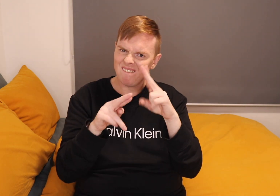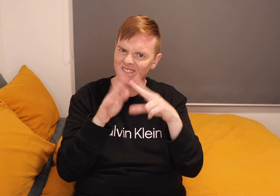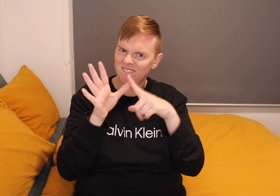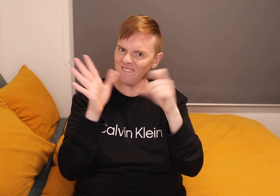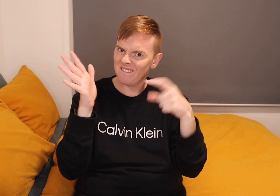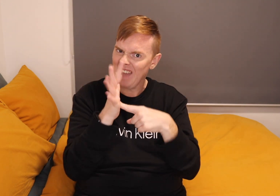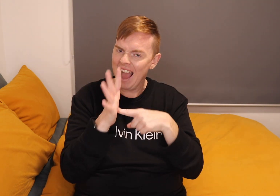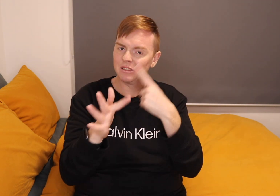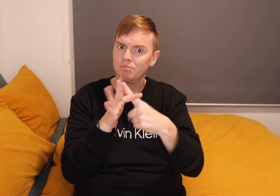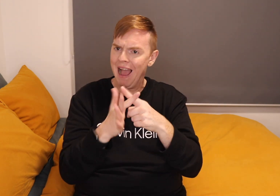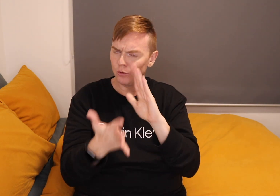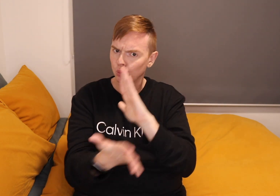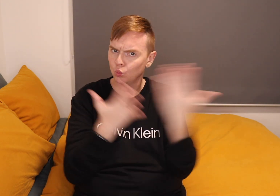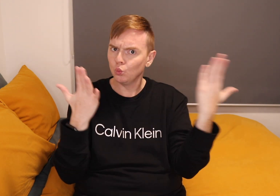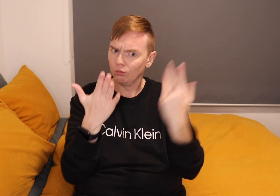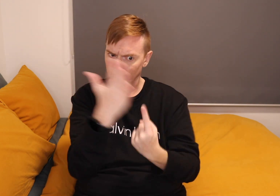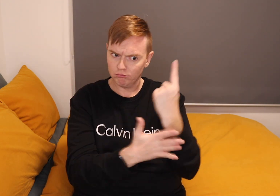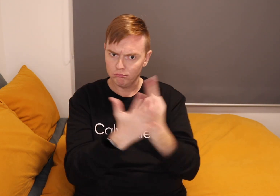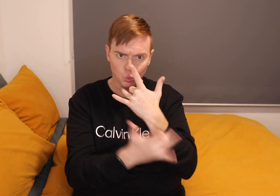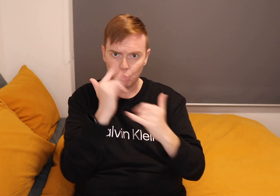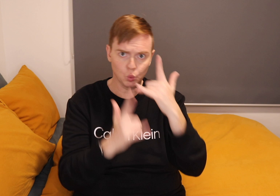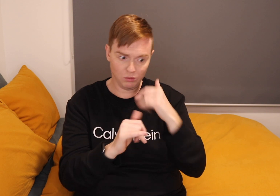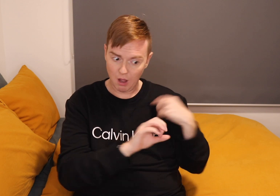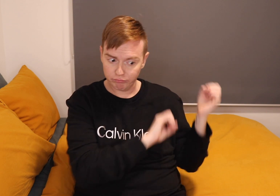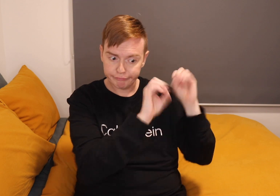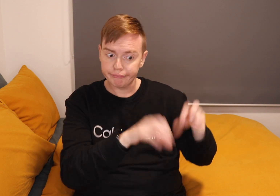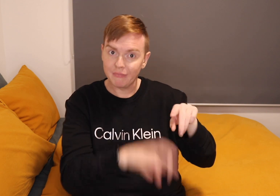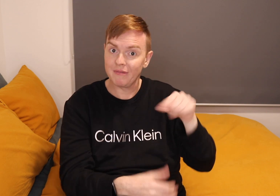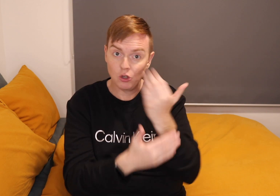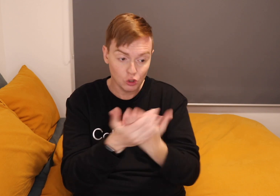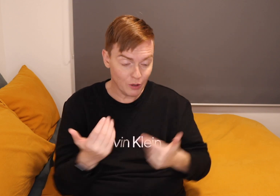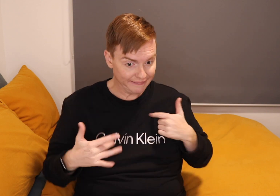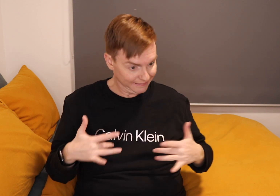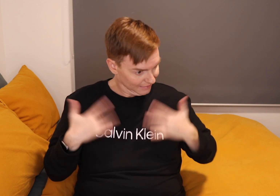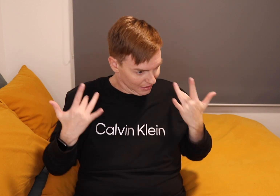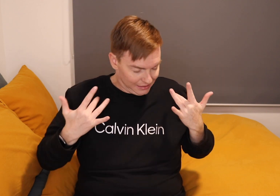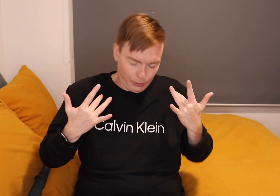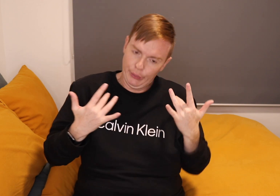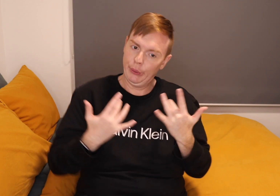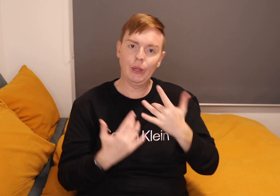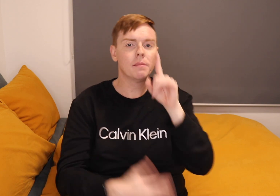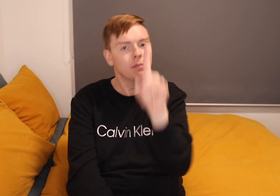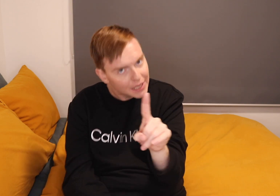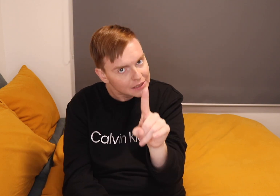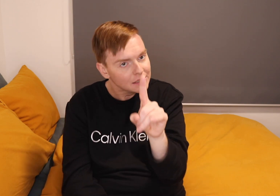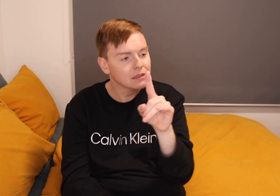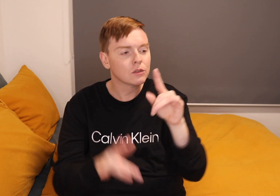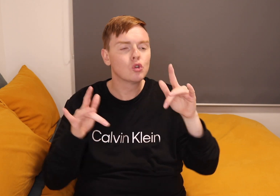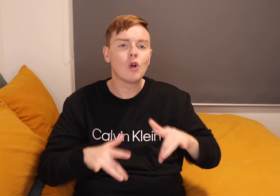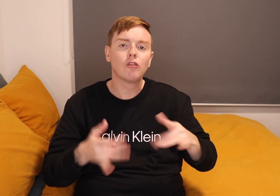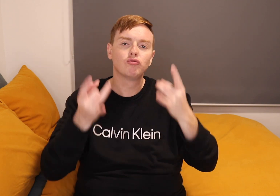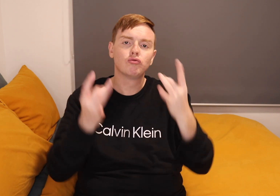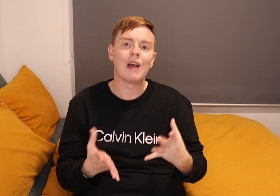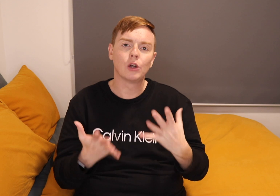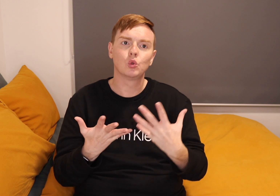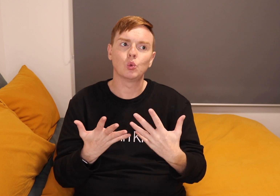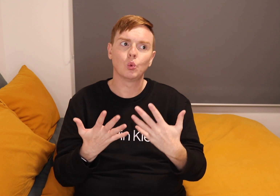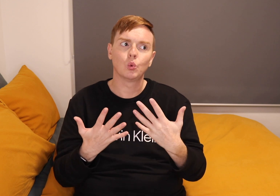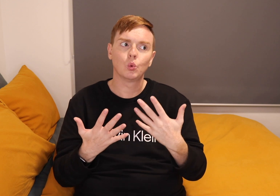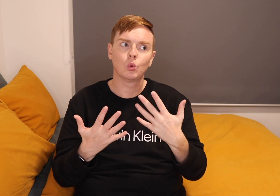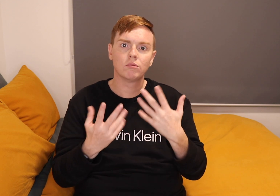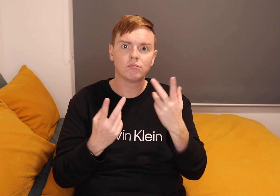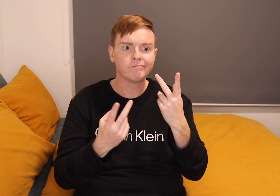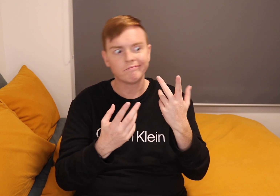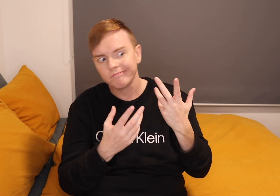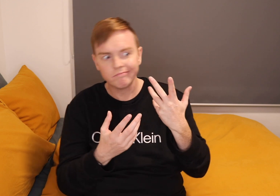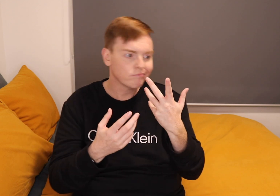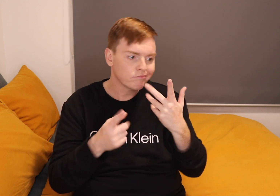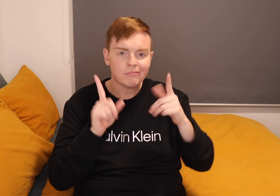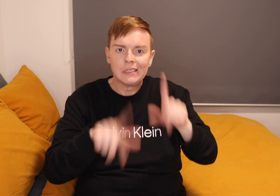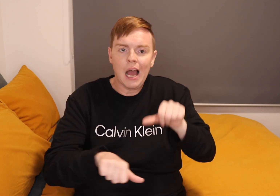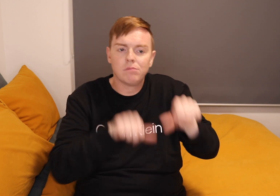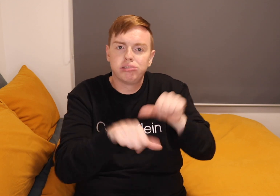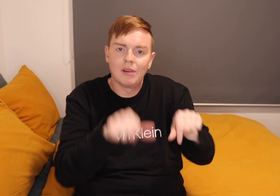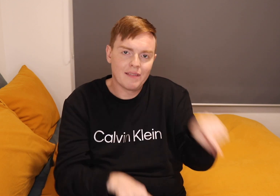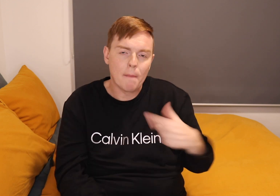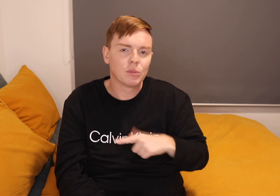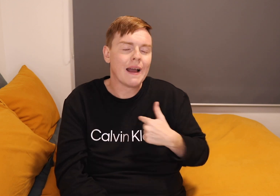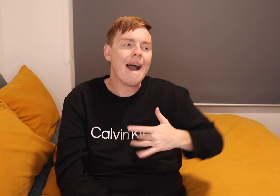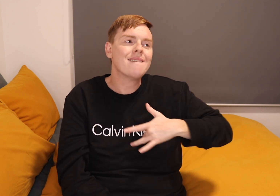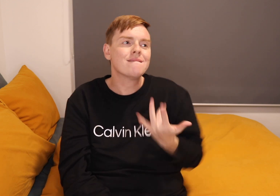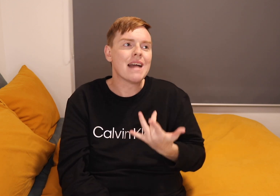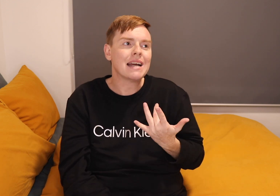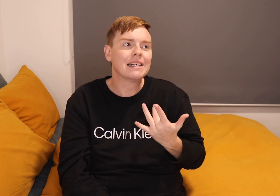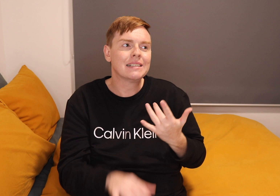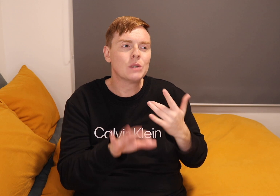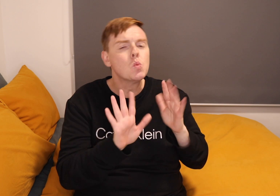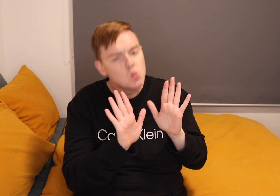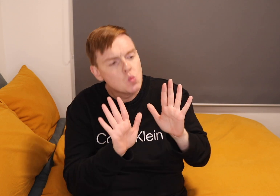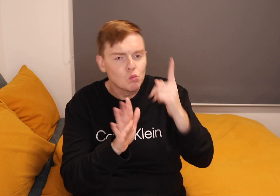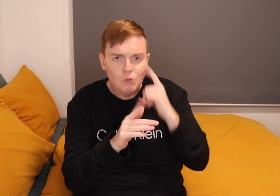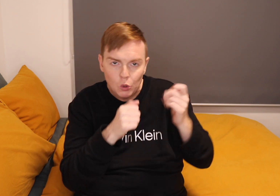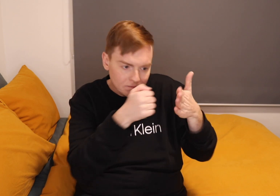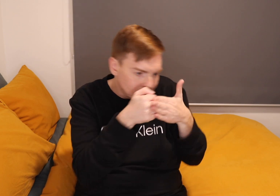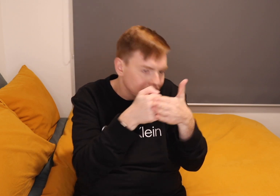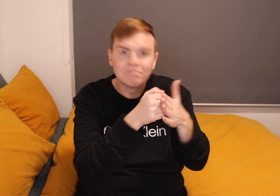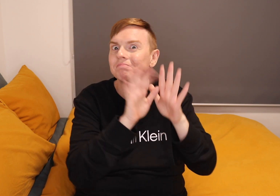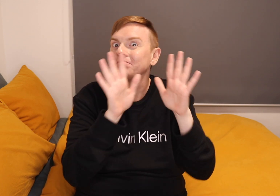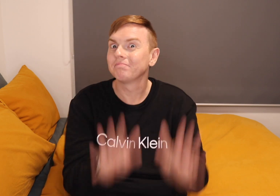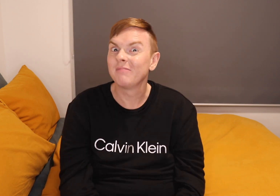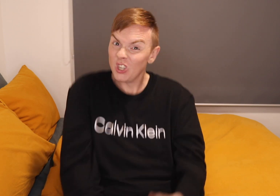I put facts in the story but I am not ready to process that yet. It need a little bit more of fixing but yeah I wrote the story.